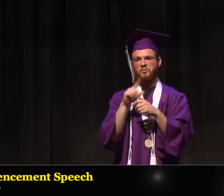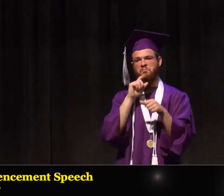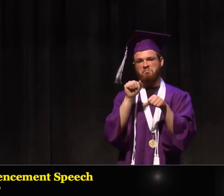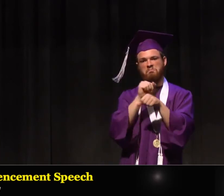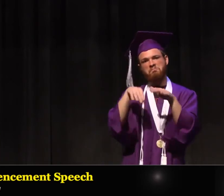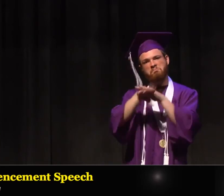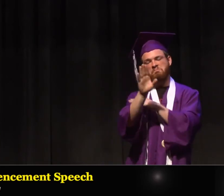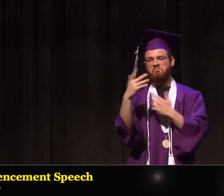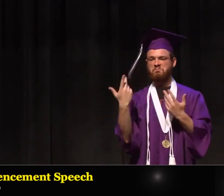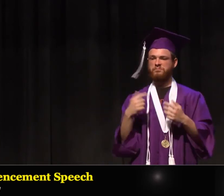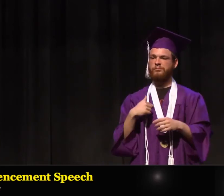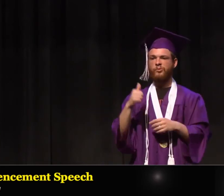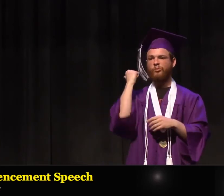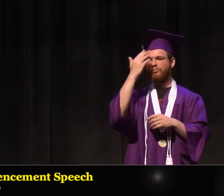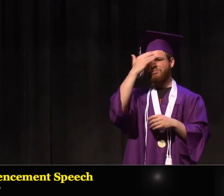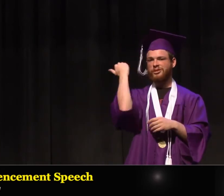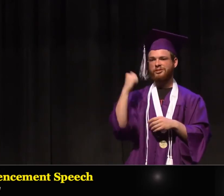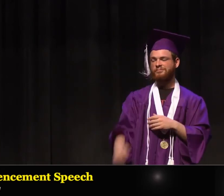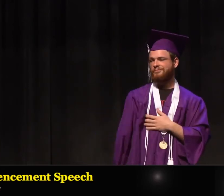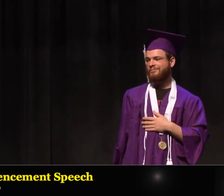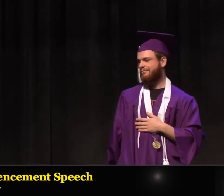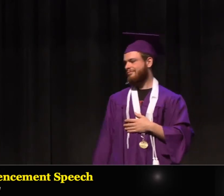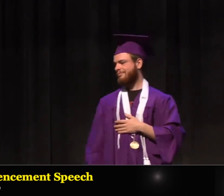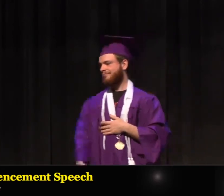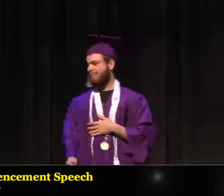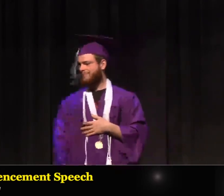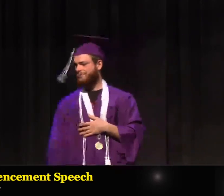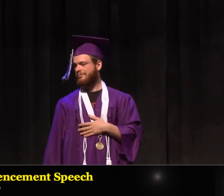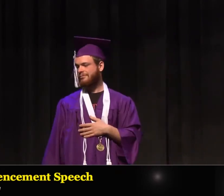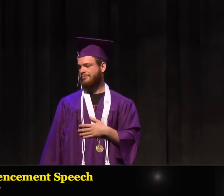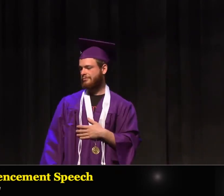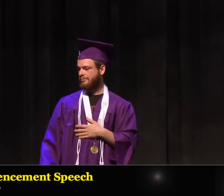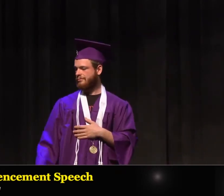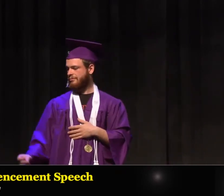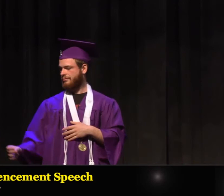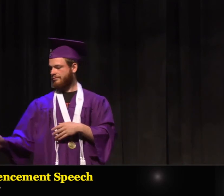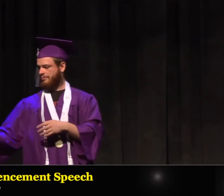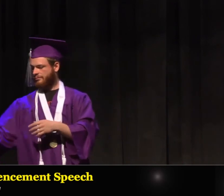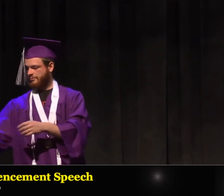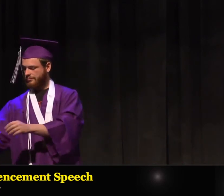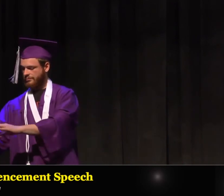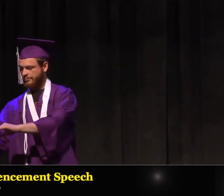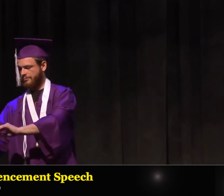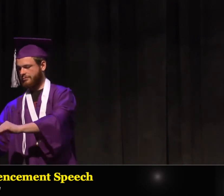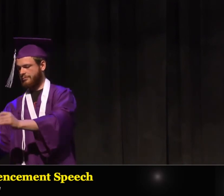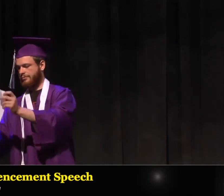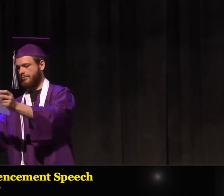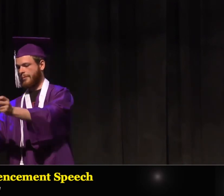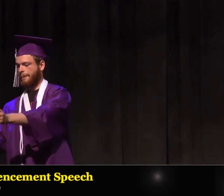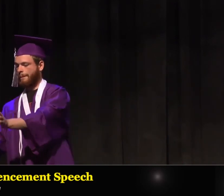I was at the 4 x 100 relay. I won't forget that experience running relay around that track.